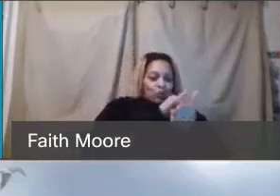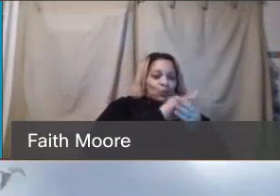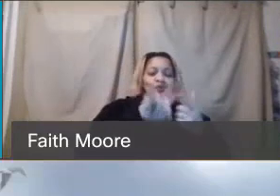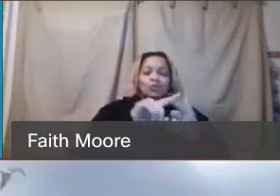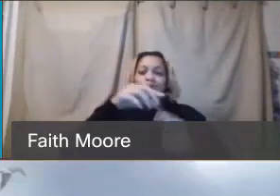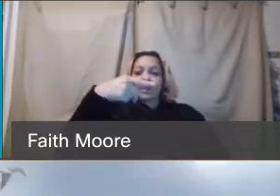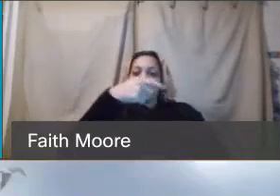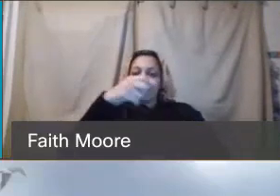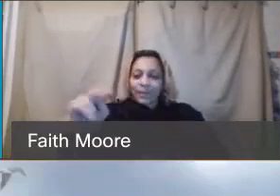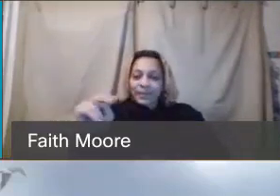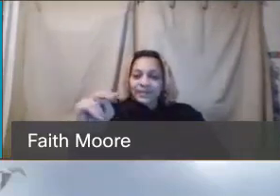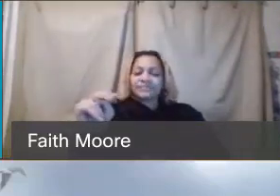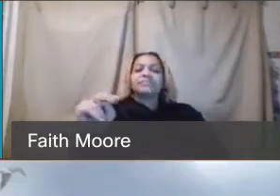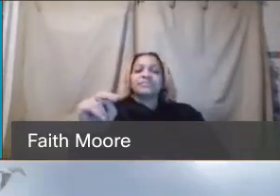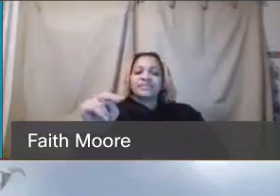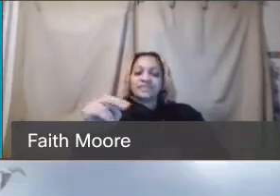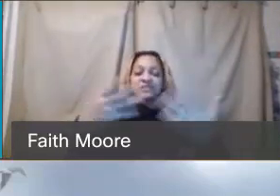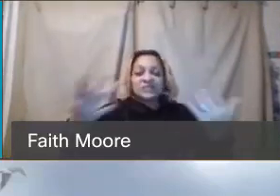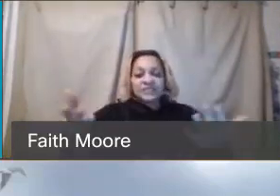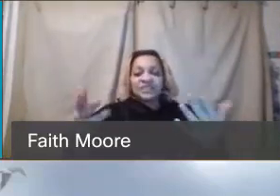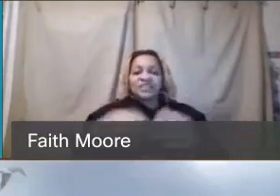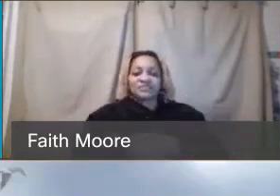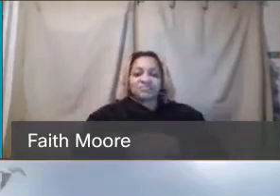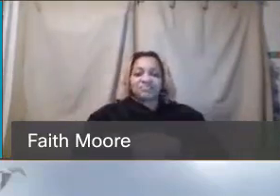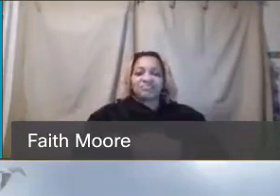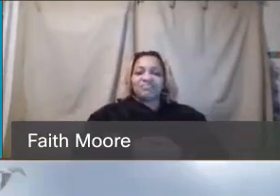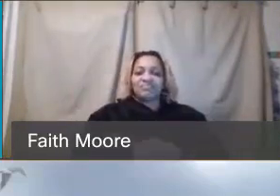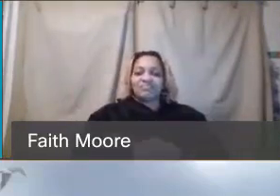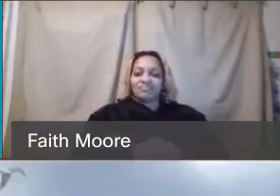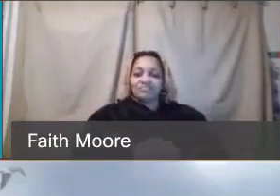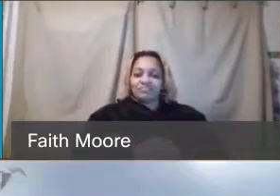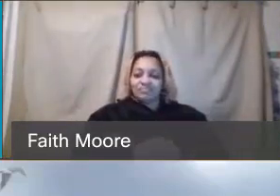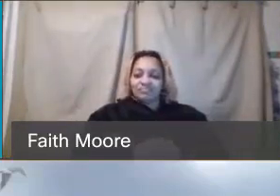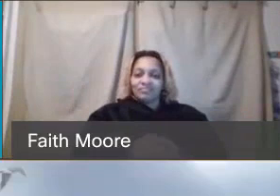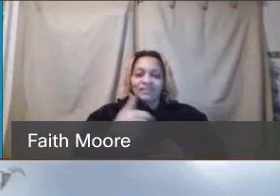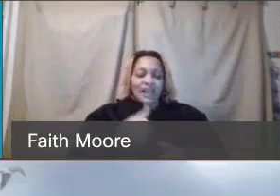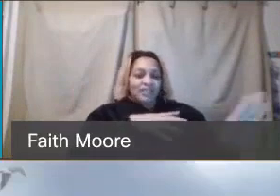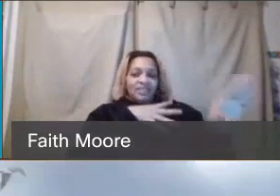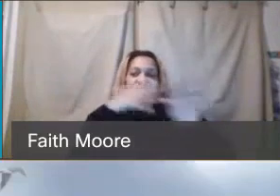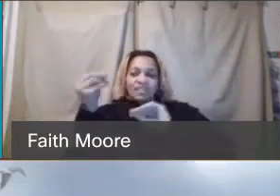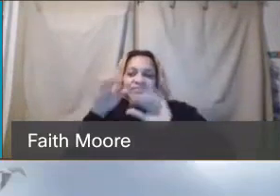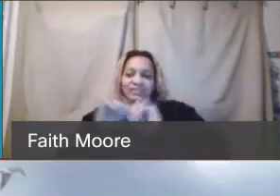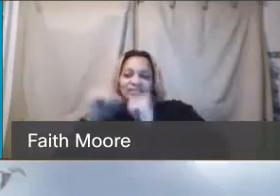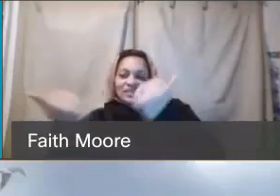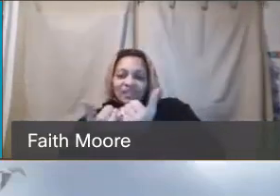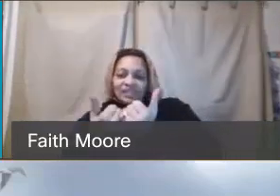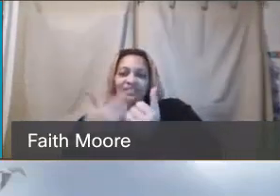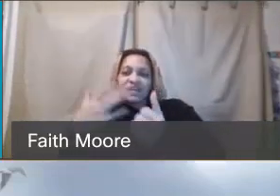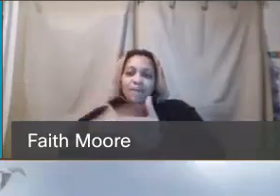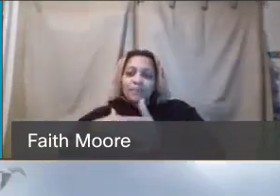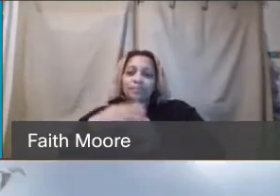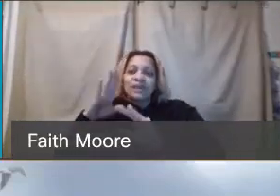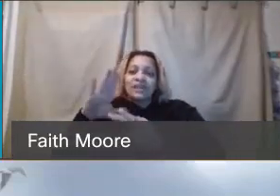Um, so it's, you know, and then then, uh, I left the agency, my colleagues brought it north to Euclid street.